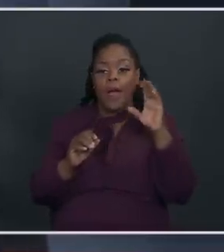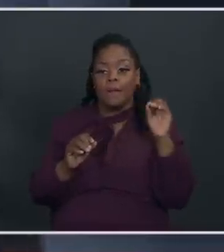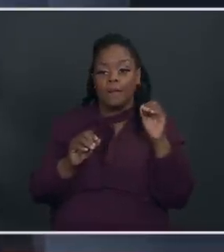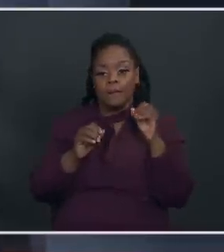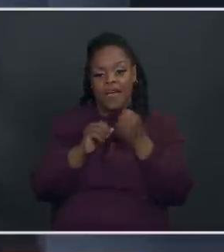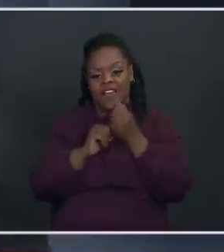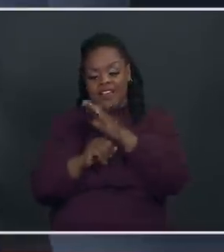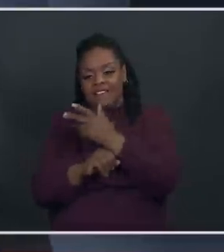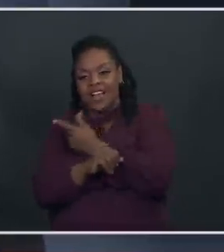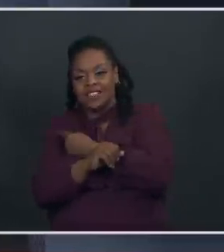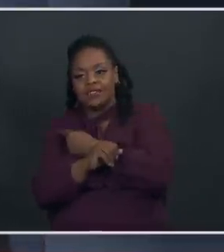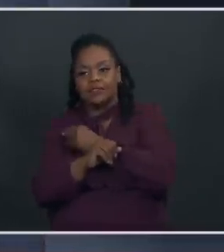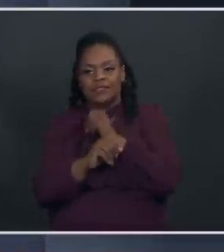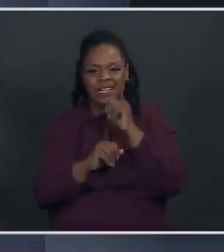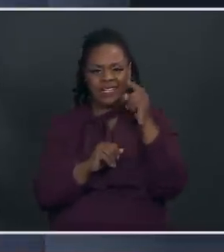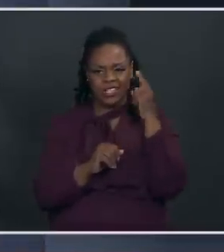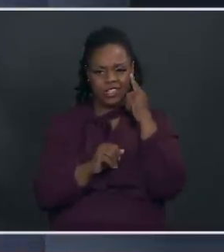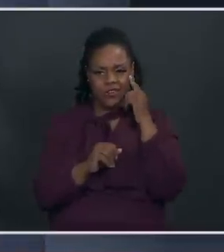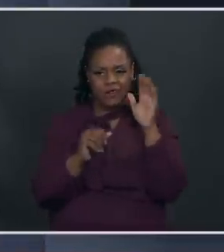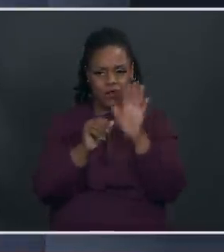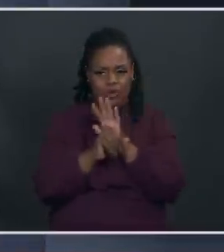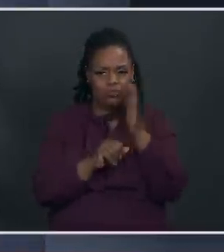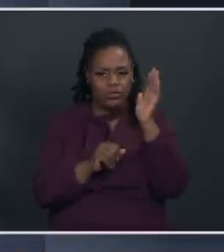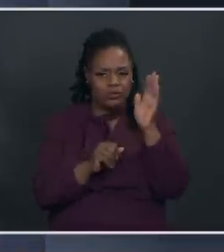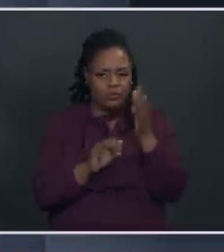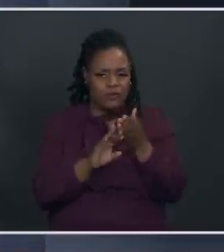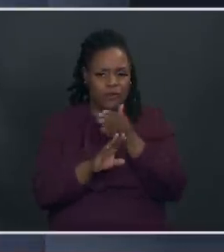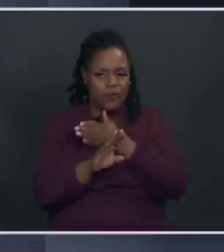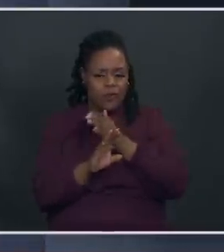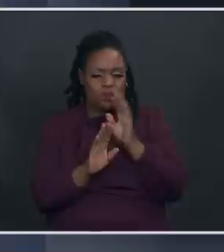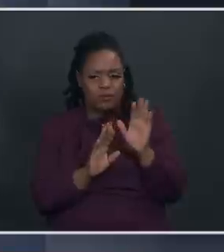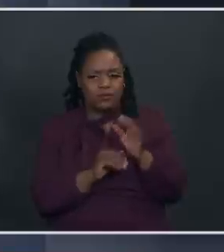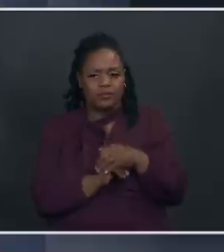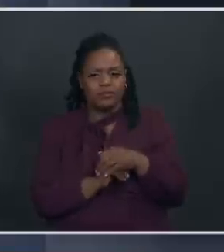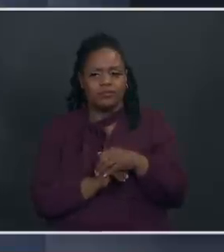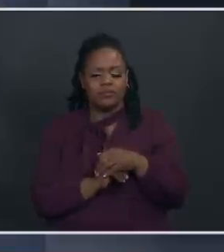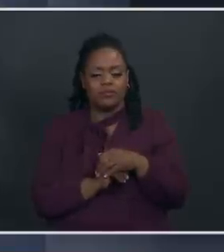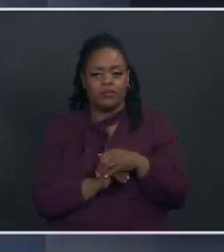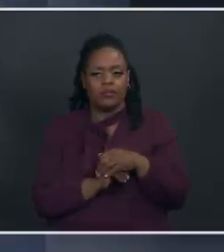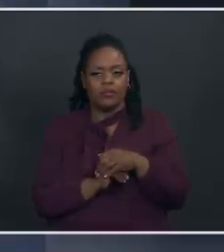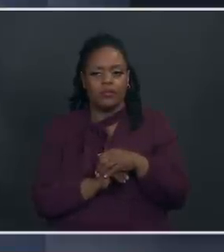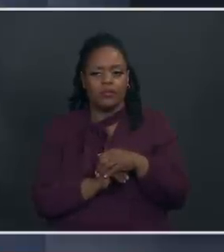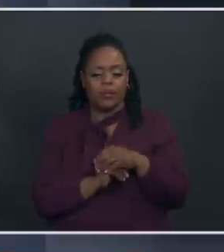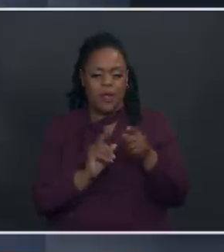because we were doing some preparation for the event this afternoon. But from listening to our team talk about it,